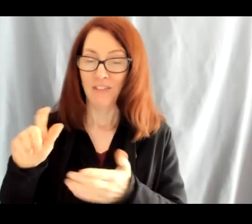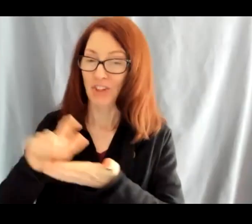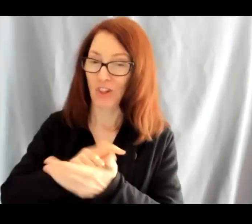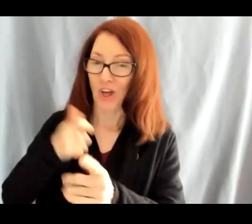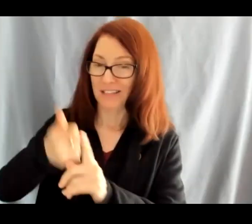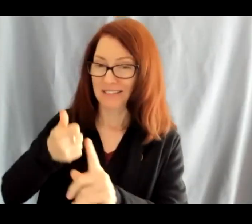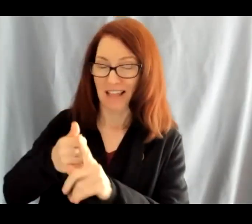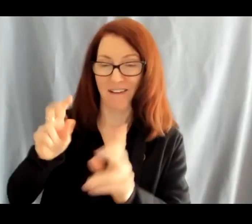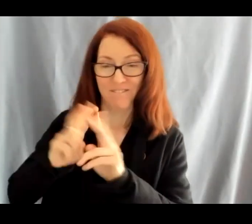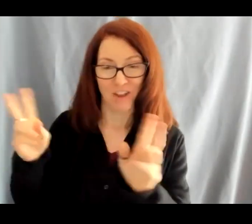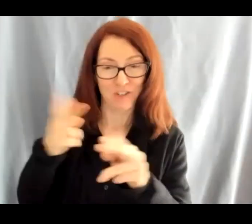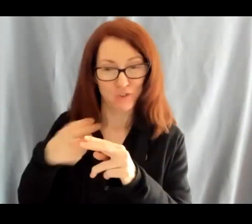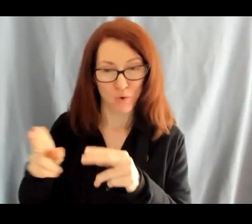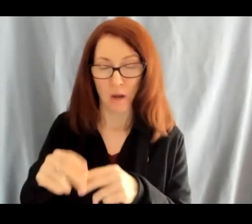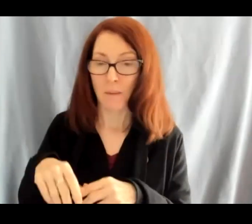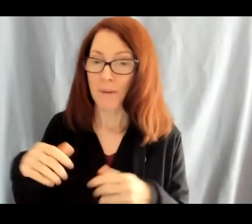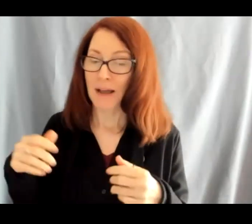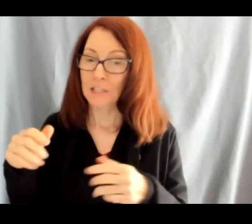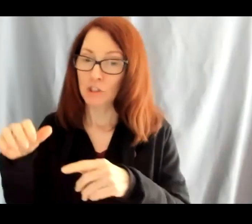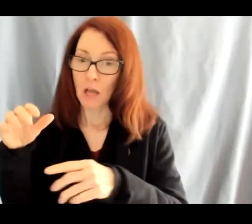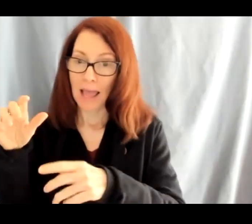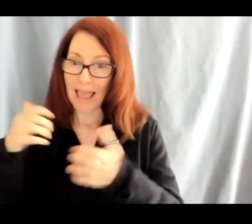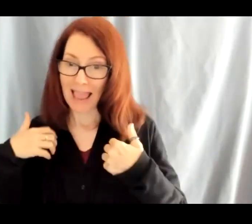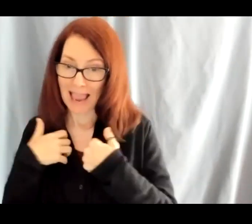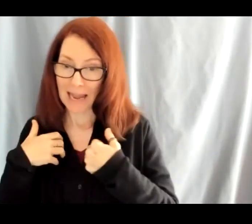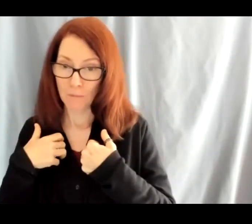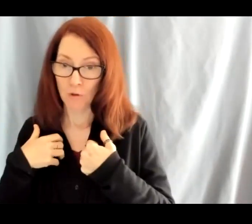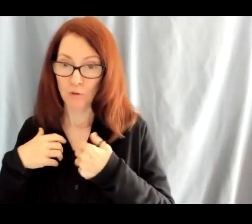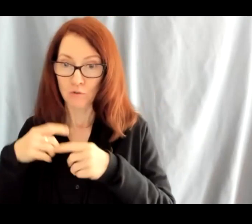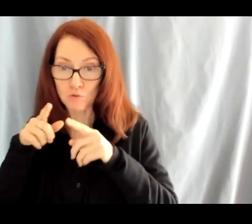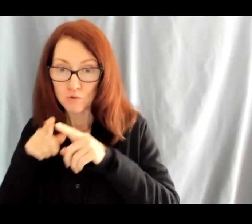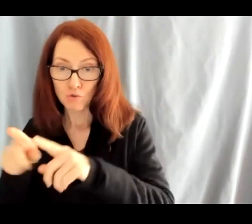so I think that that's something that you can rely on that if it is a service animal and training